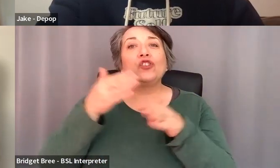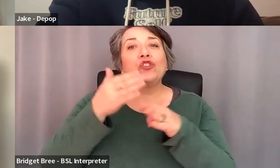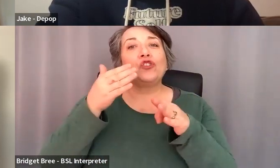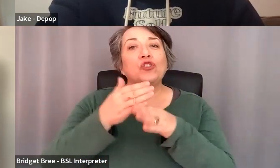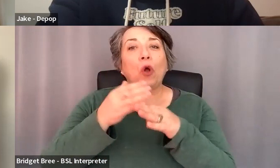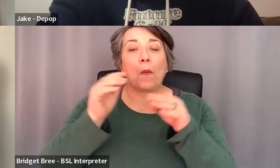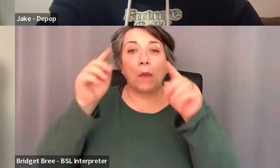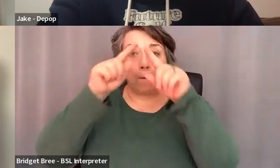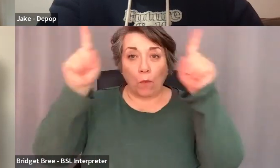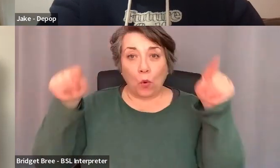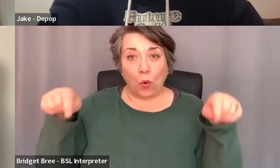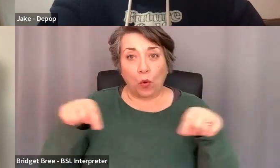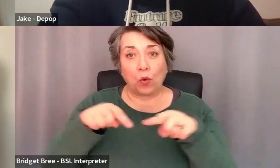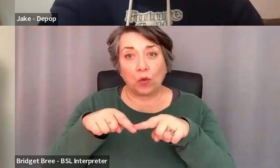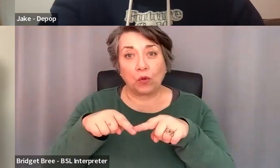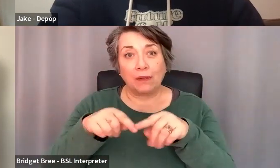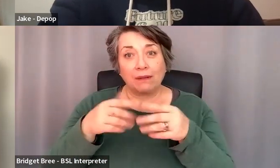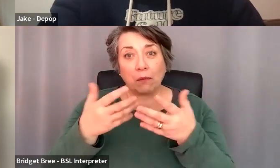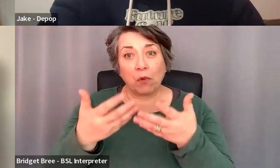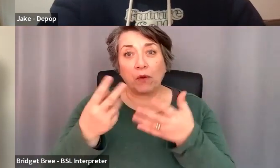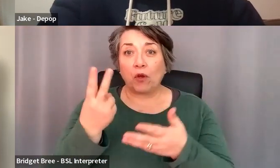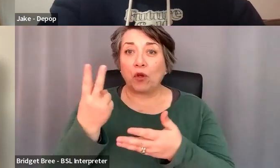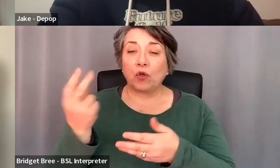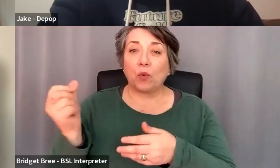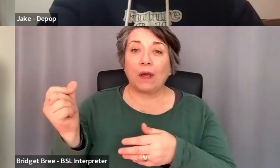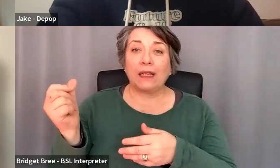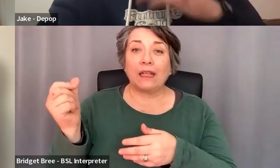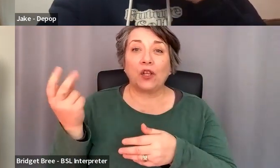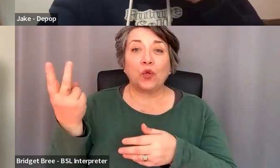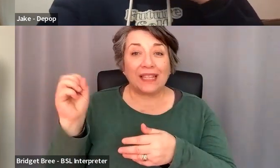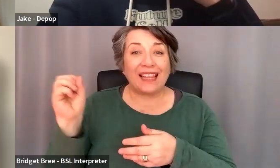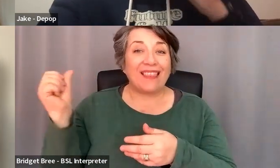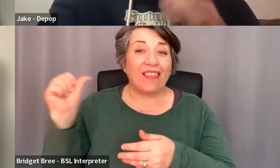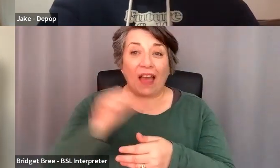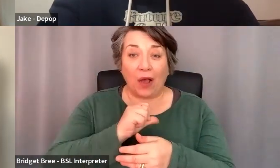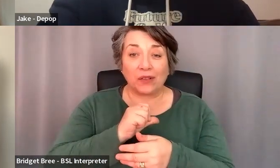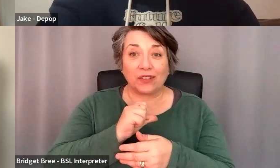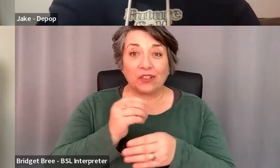We currently have over 20,000 jobs, live on our board right now from our inclusive employers,